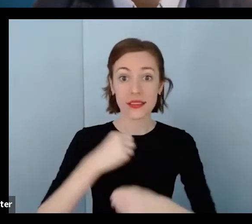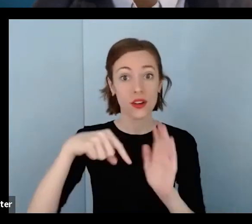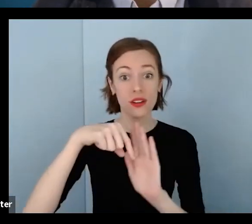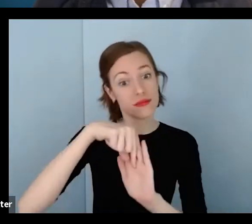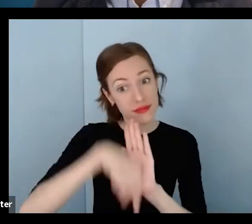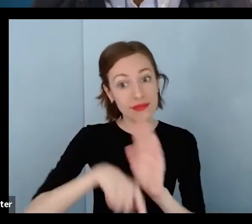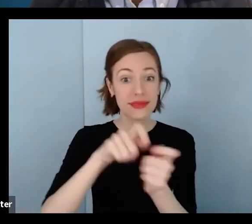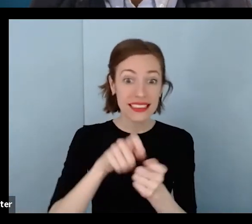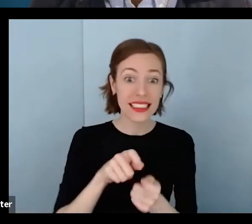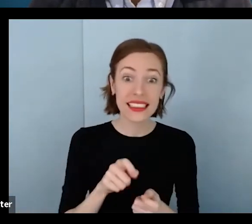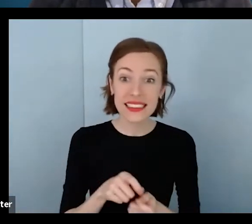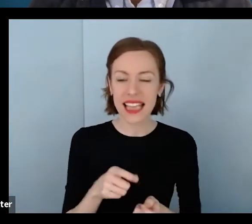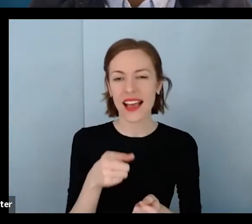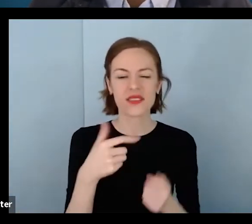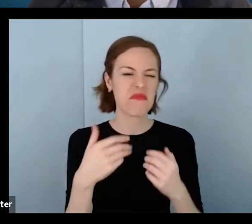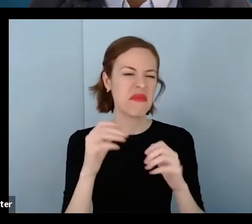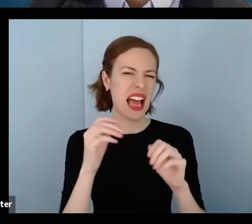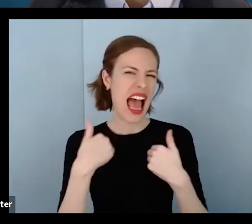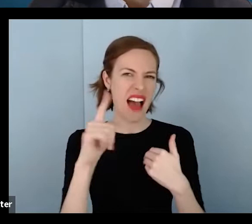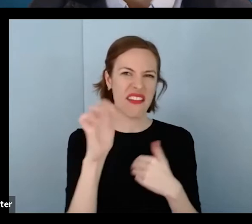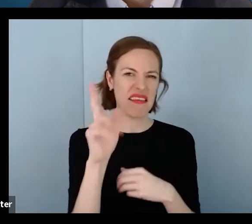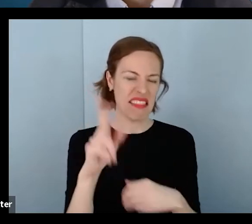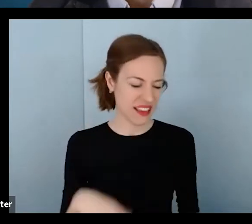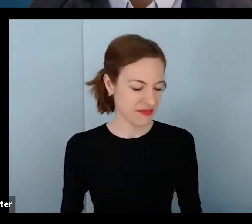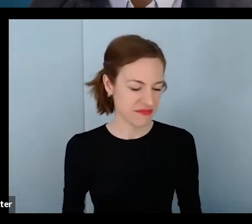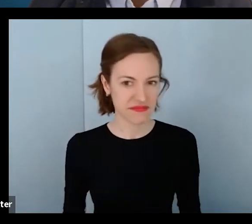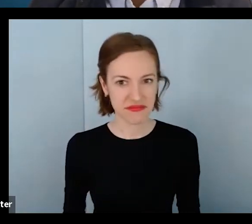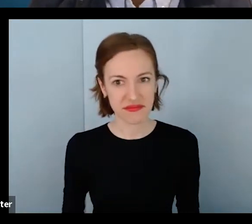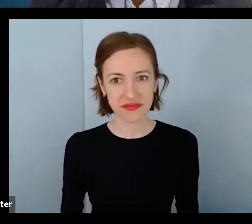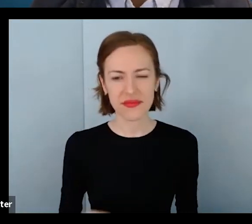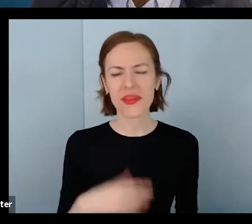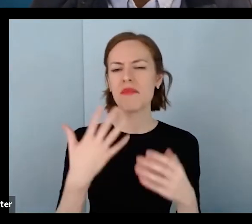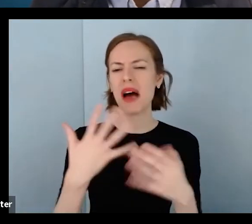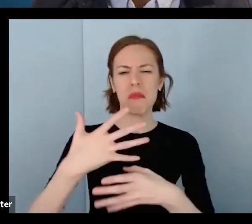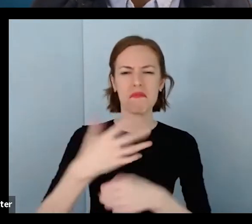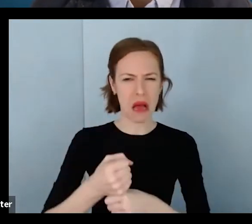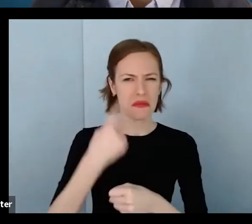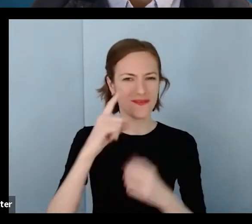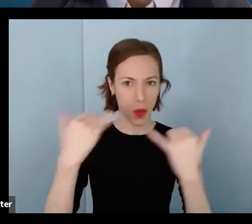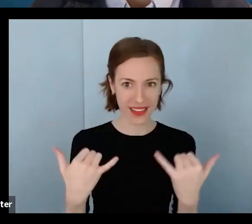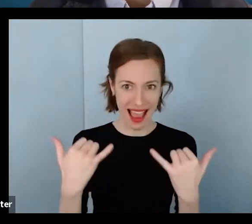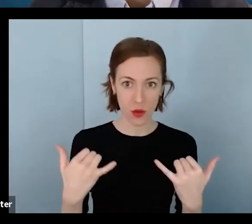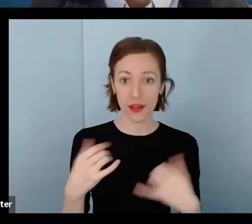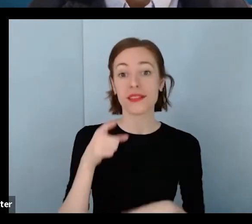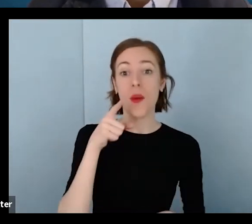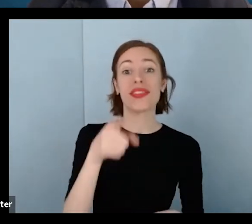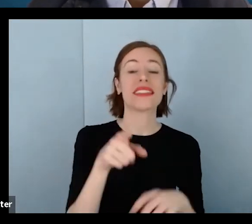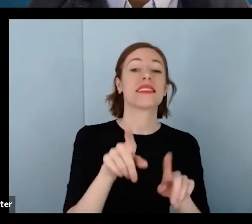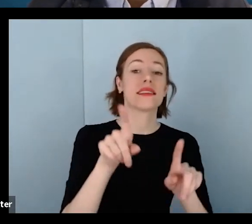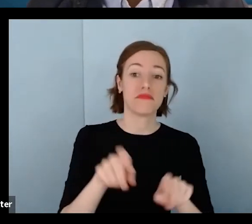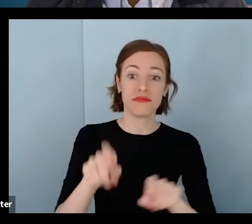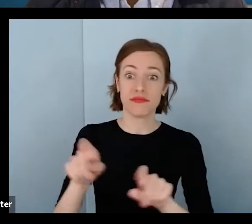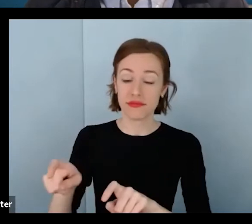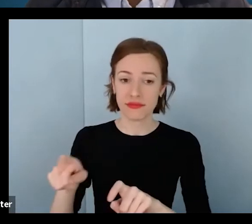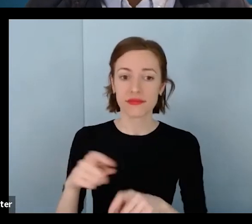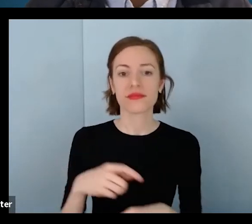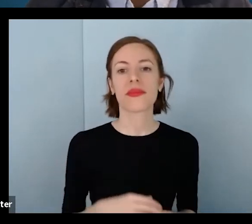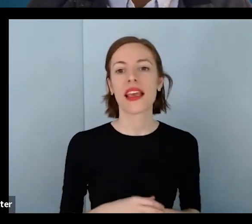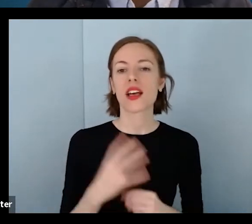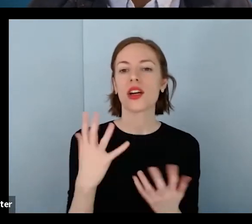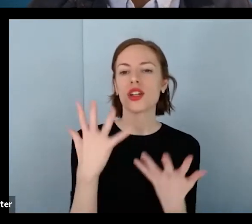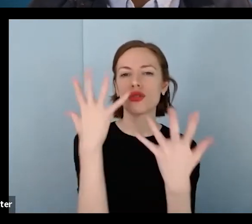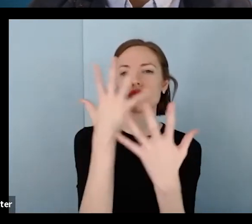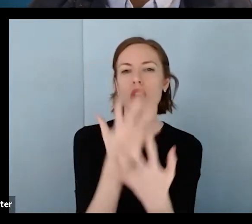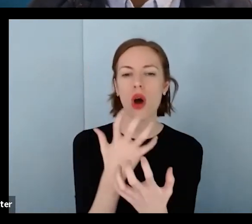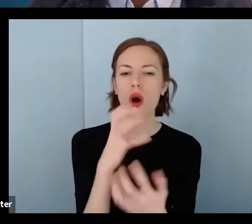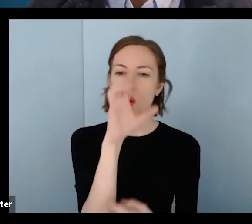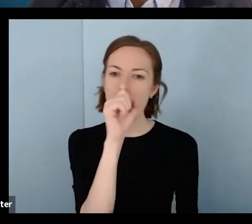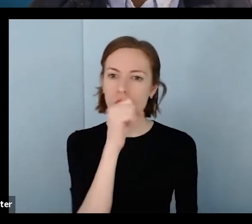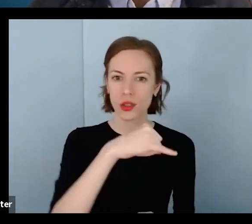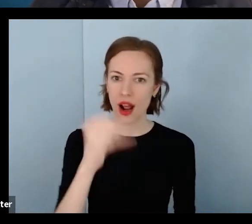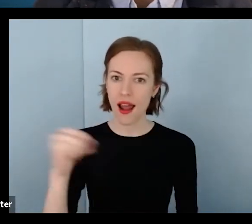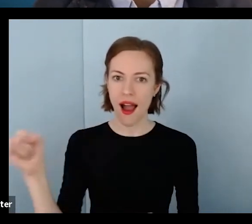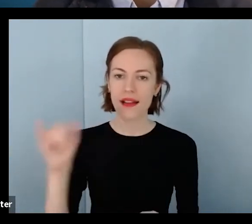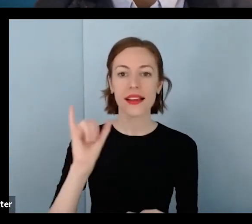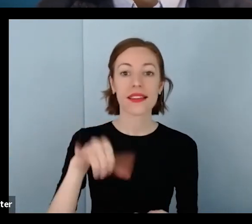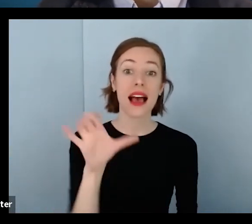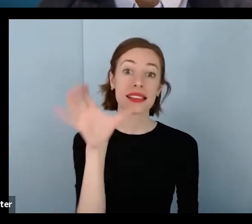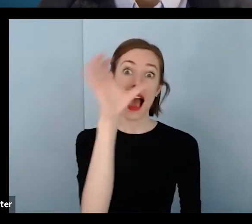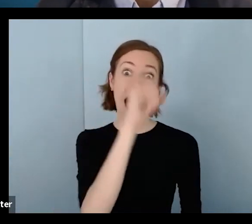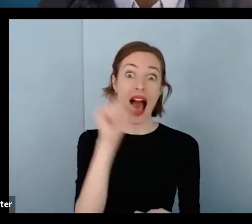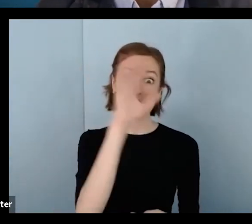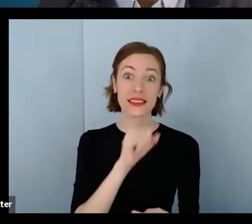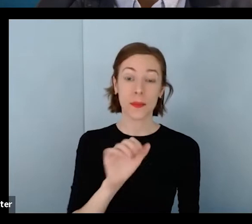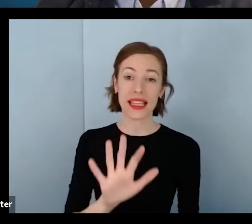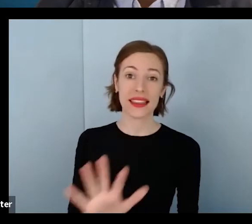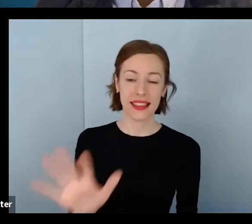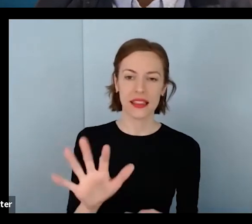So in this chart I plotted the result of each regression model and the confidence intervals adjusted for multiple comparisons. So the dark orange line is the estimate, and the lighter orange bands so the competence intervals.